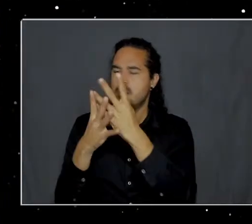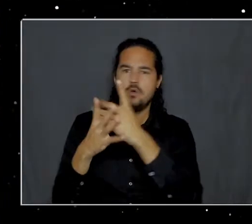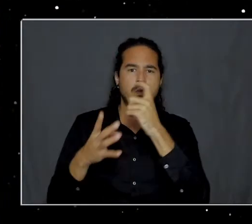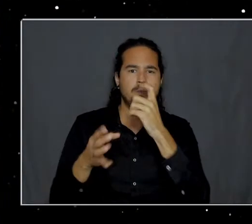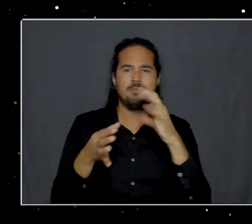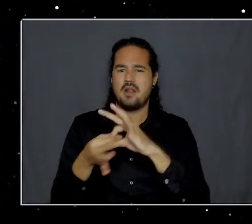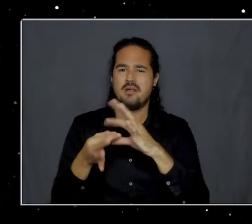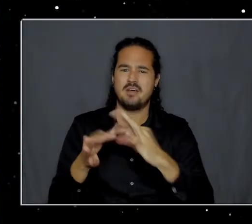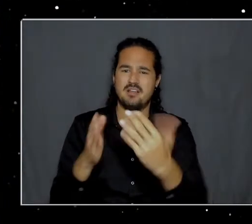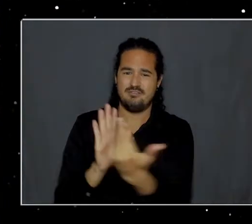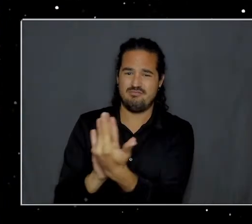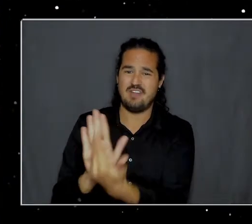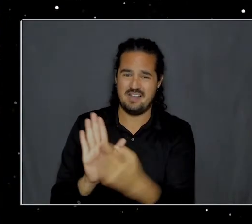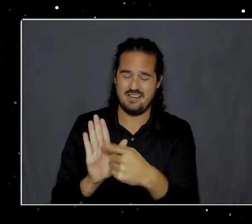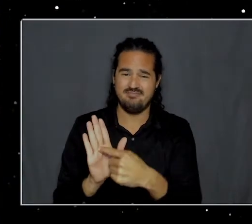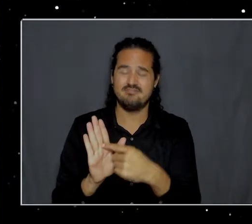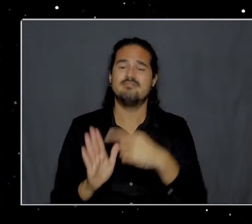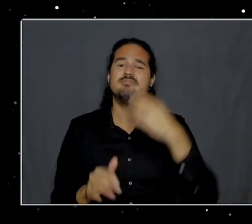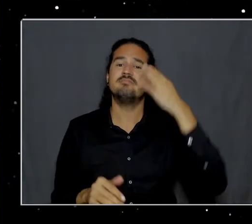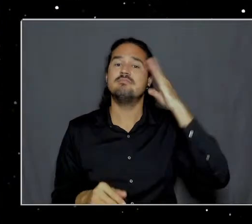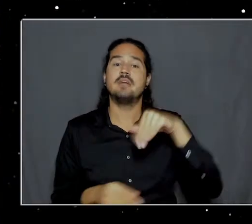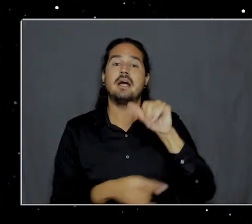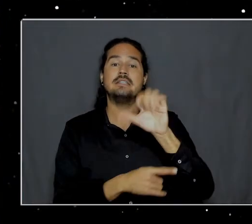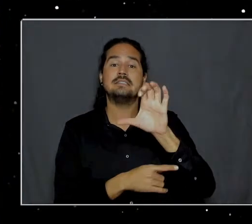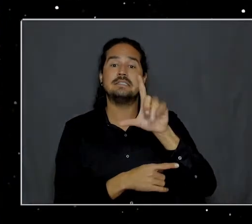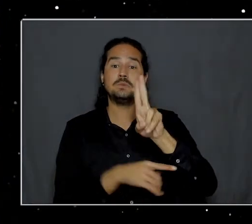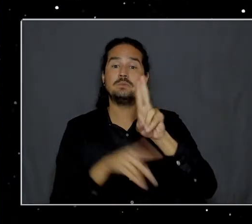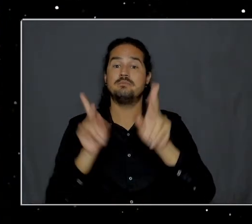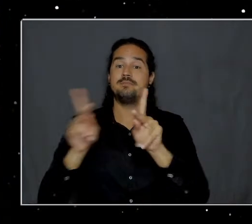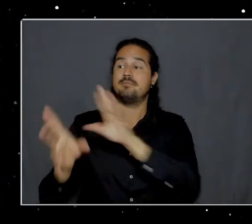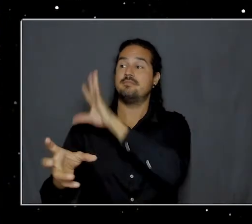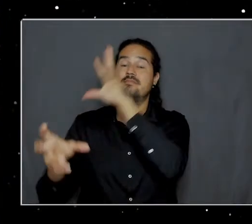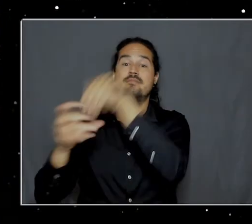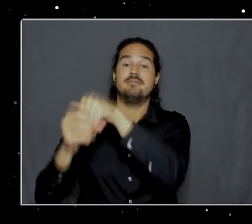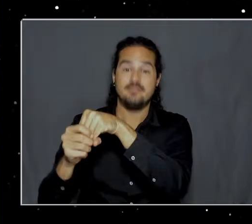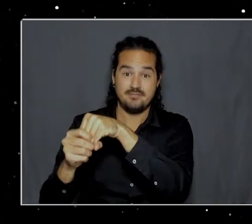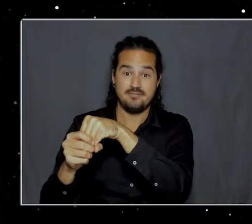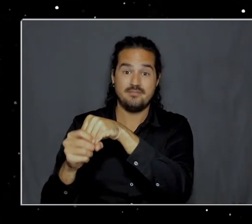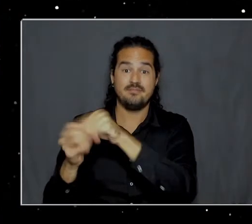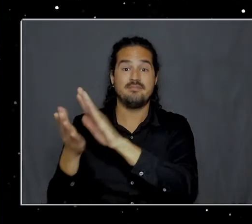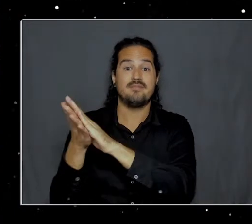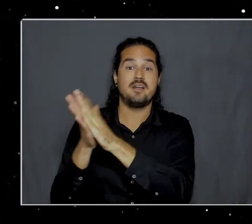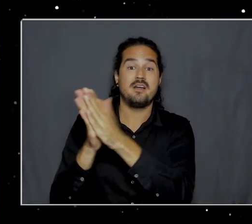CONTAINER IS CRACKED, AND SO WE'RE FIGHTING NOW, AS TO WHO BELONGS. BUT I THINK THE ACLU AND THE PEOPLE WHO BECOME PART OF THE